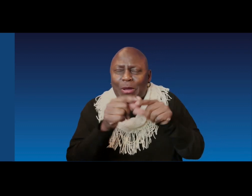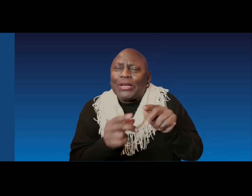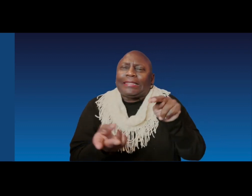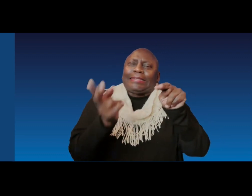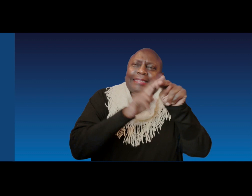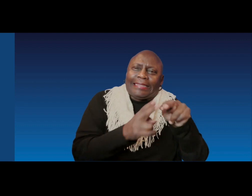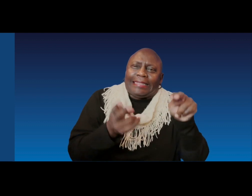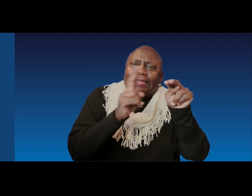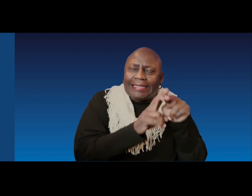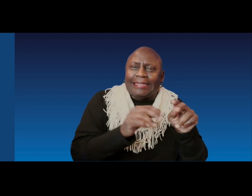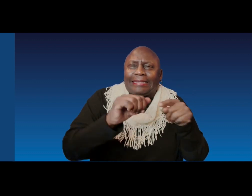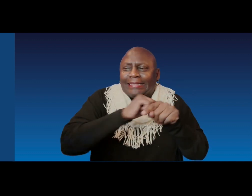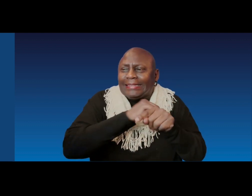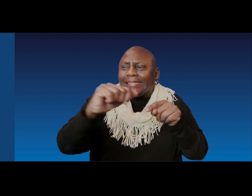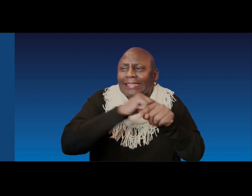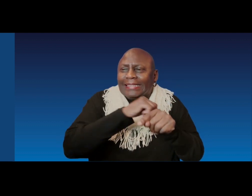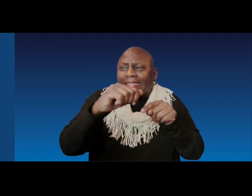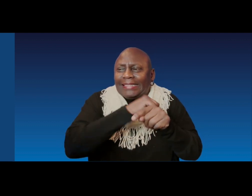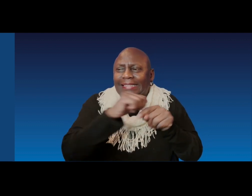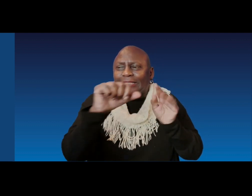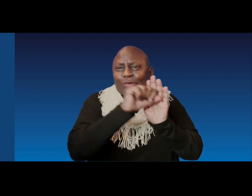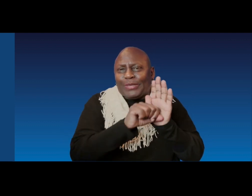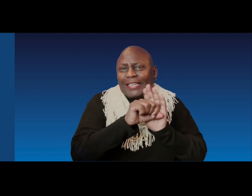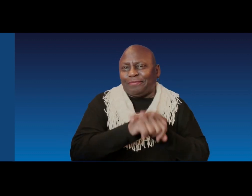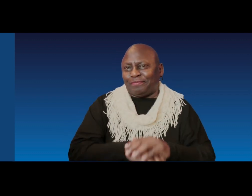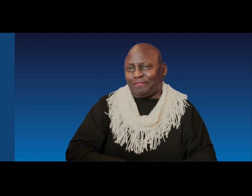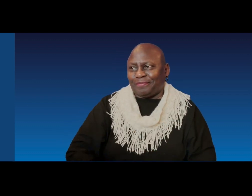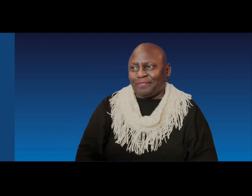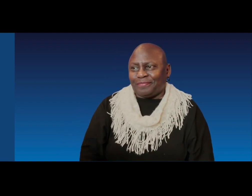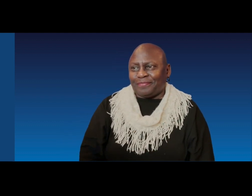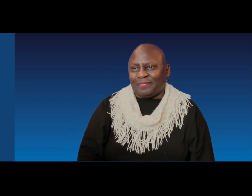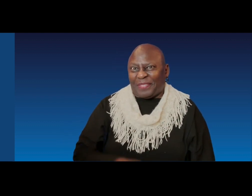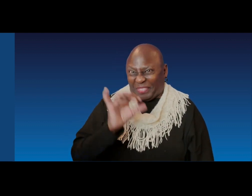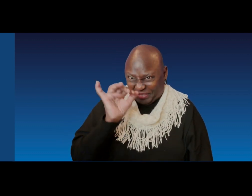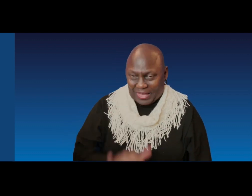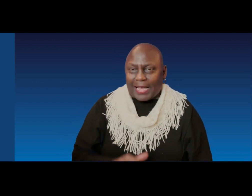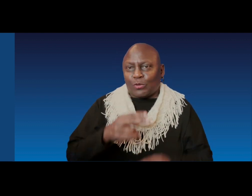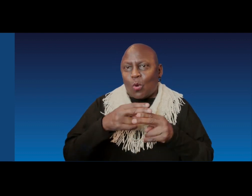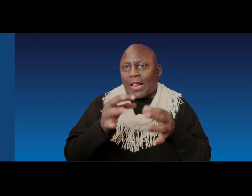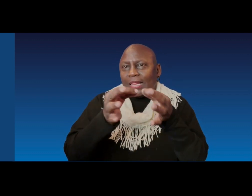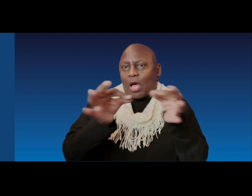People think, let's try increase skill building through vocabulary, grammar and training.